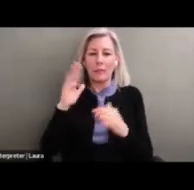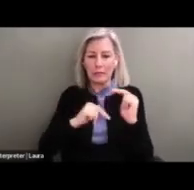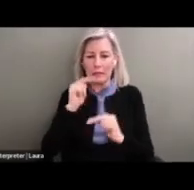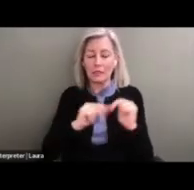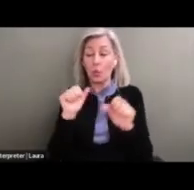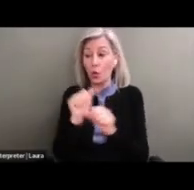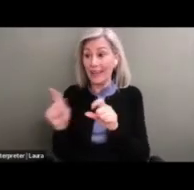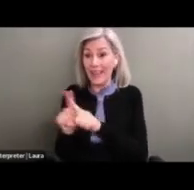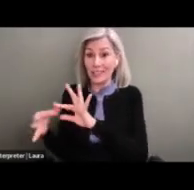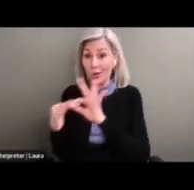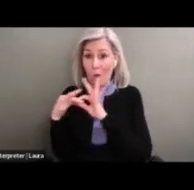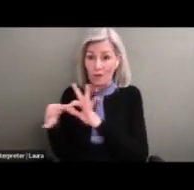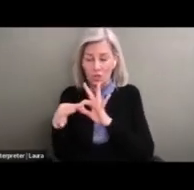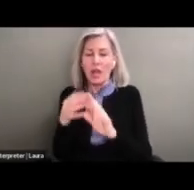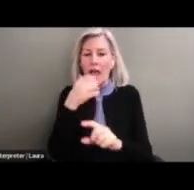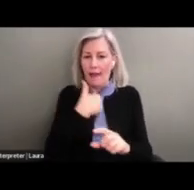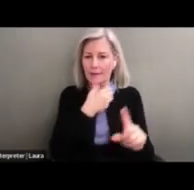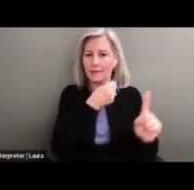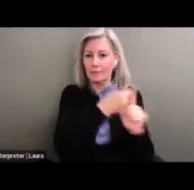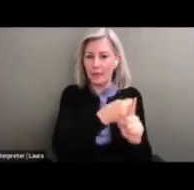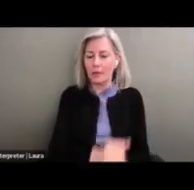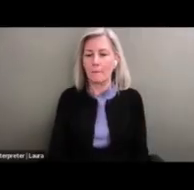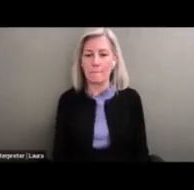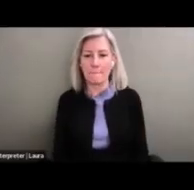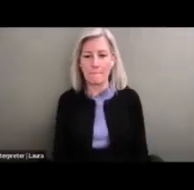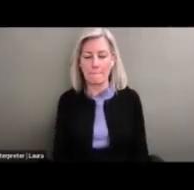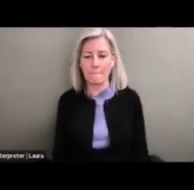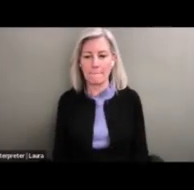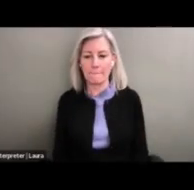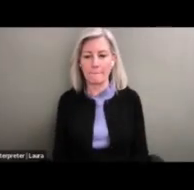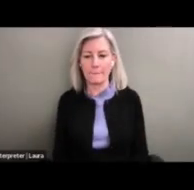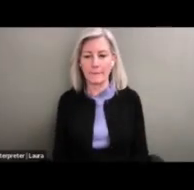working together to create legislation for universal changing stations in all state and local buildings.